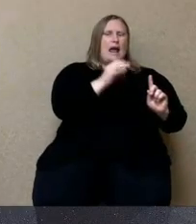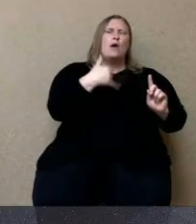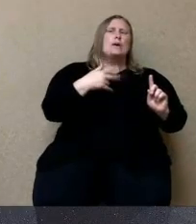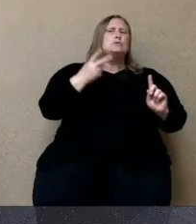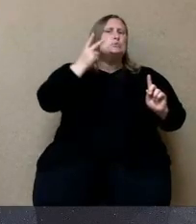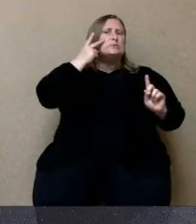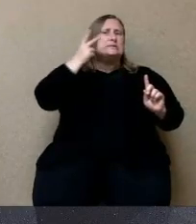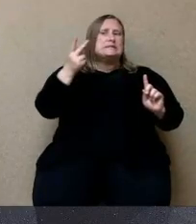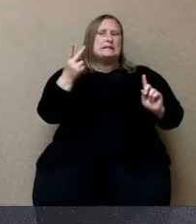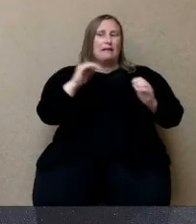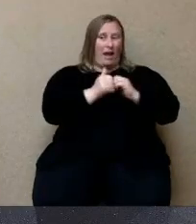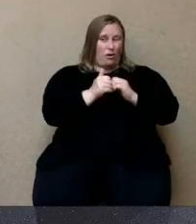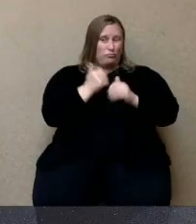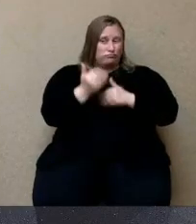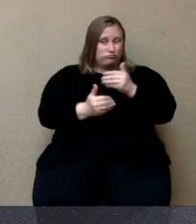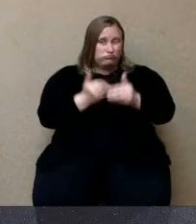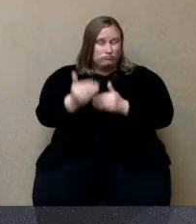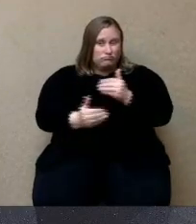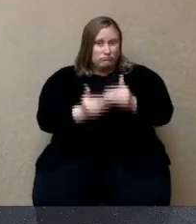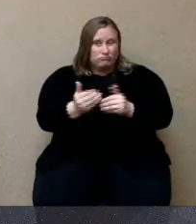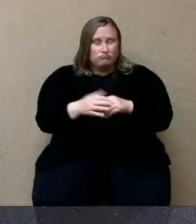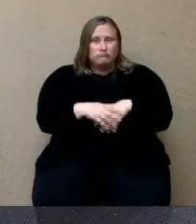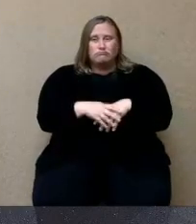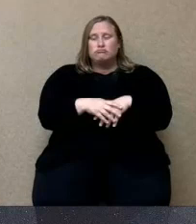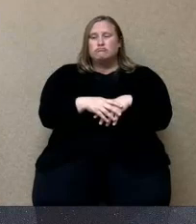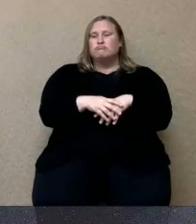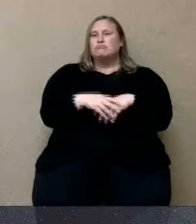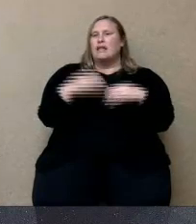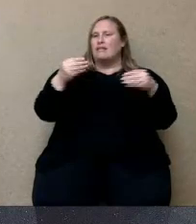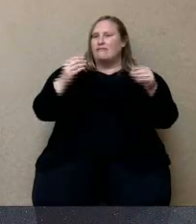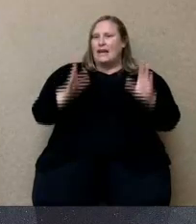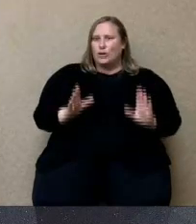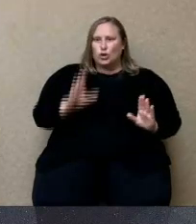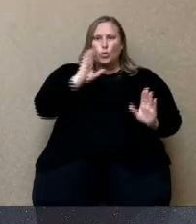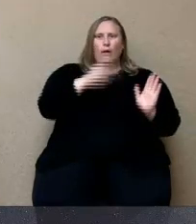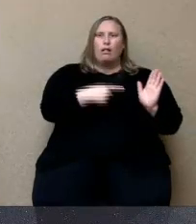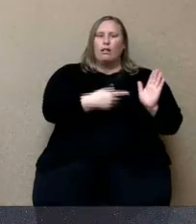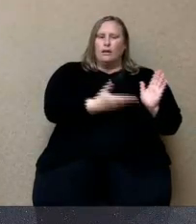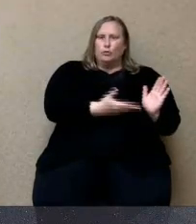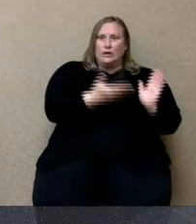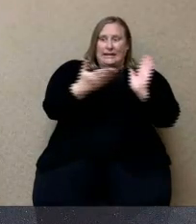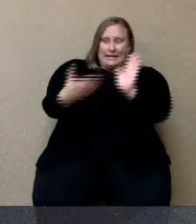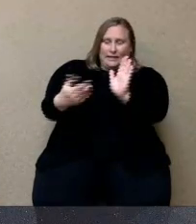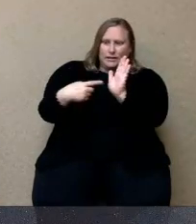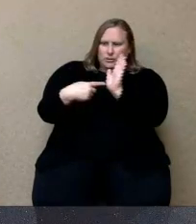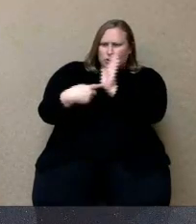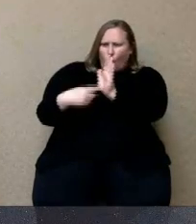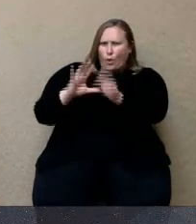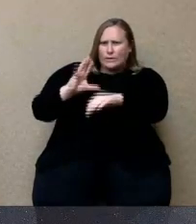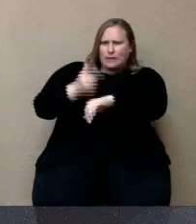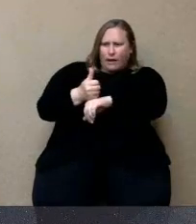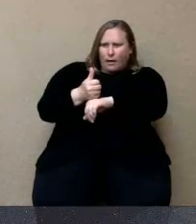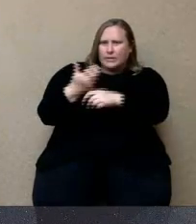how it goes with it, the vendor will bring it out and they'll help you to set it up and try it.